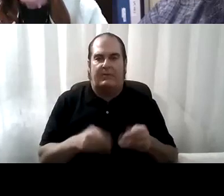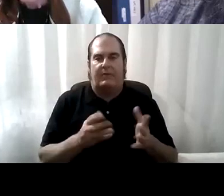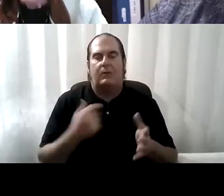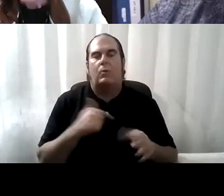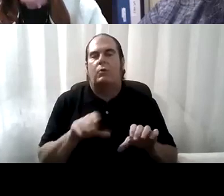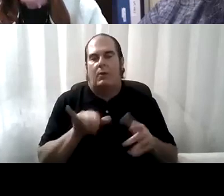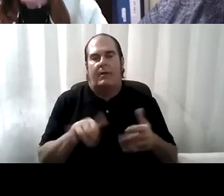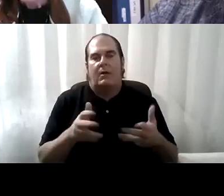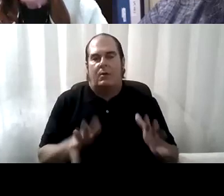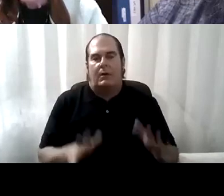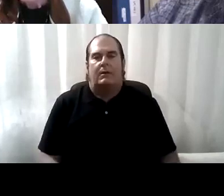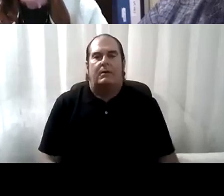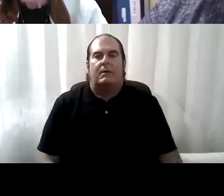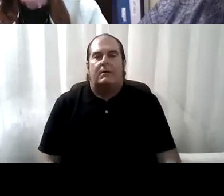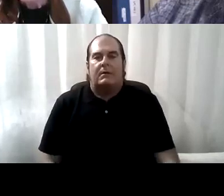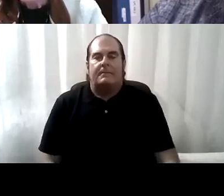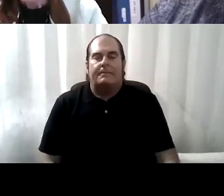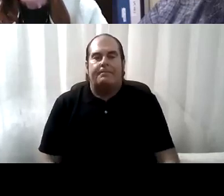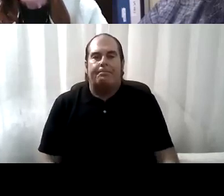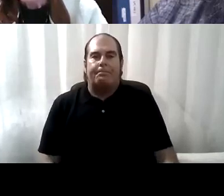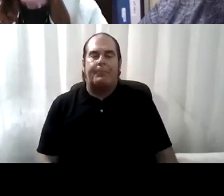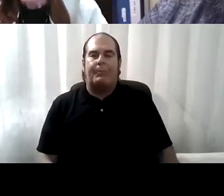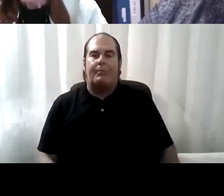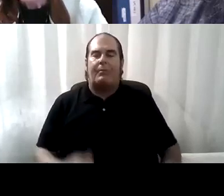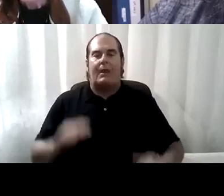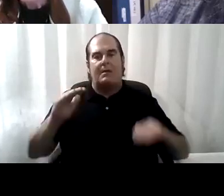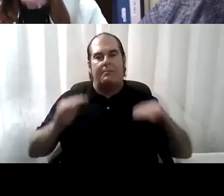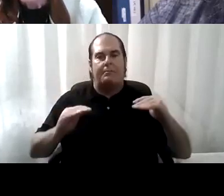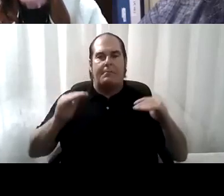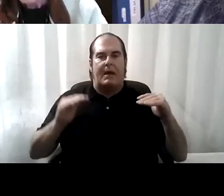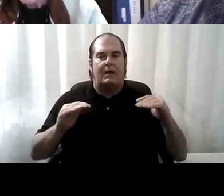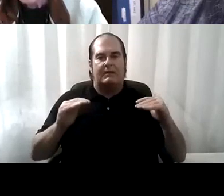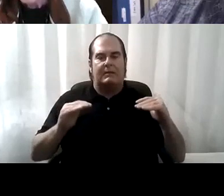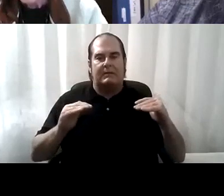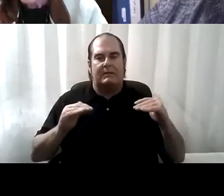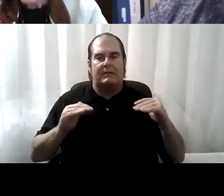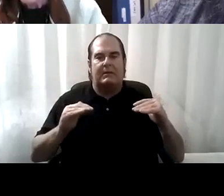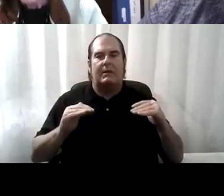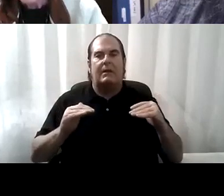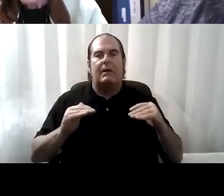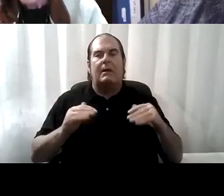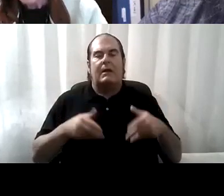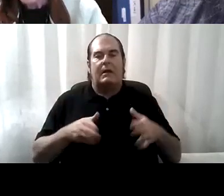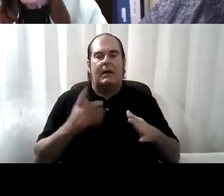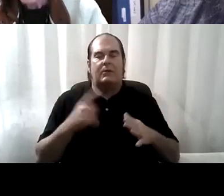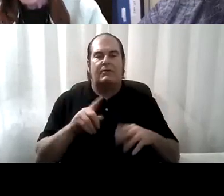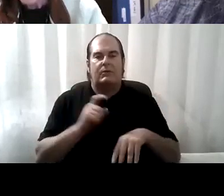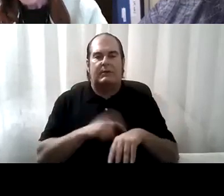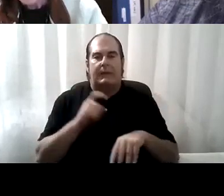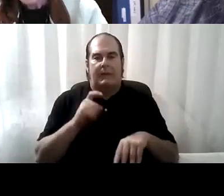But it also levels the playing field in that it sets a common standard for some other things. Like timely access to services.